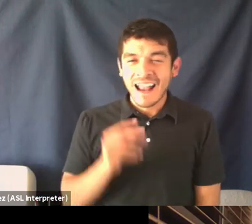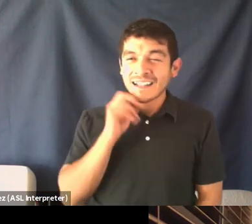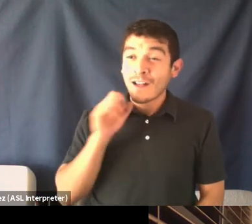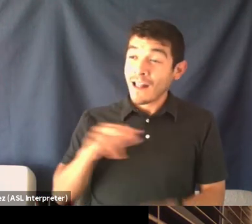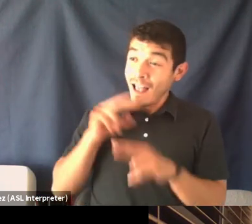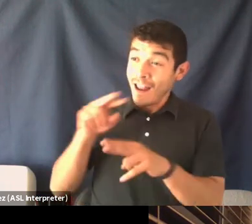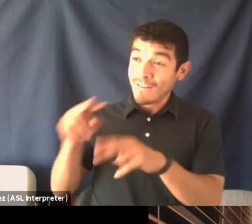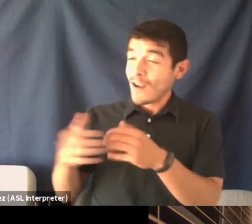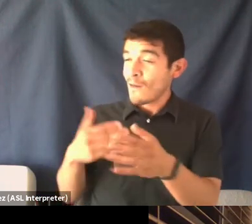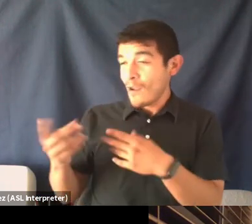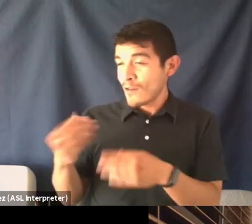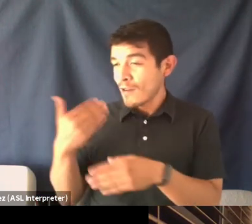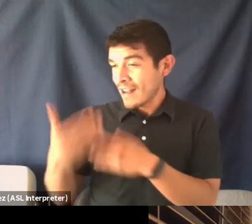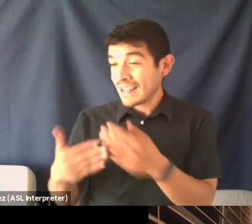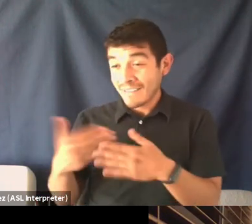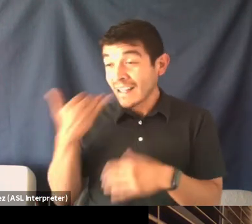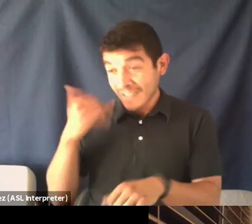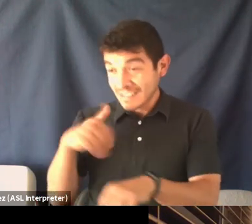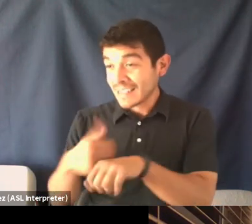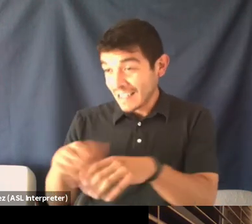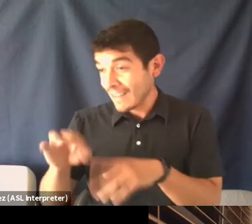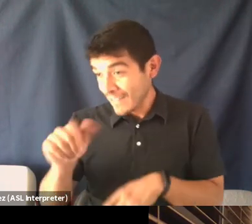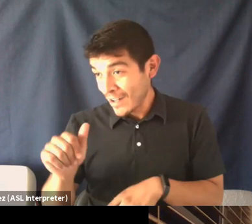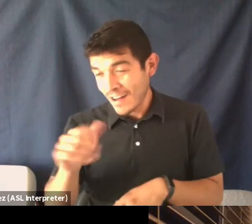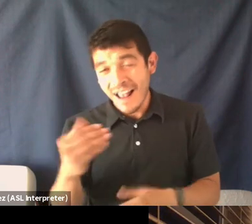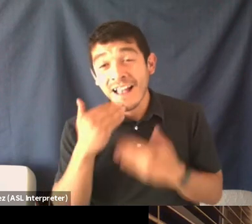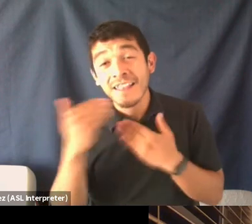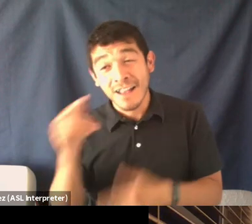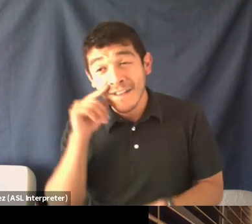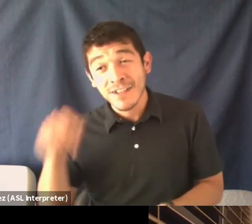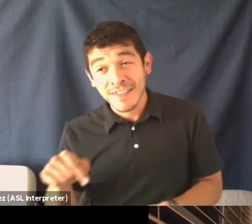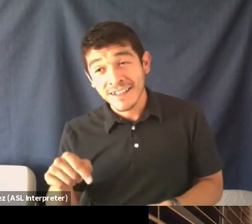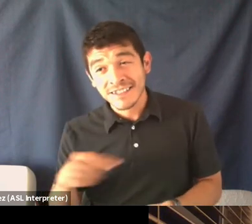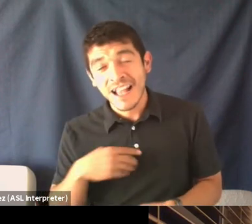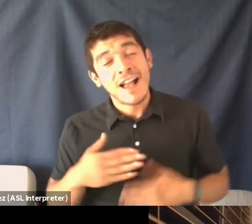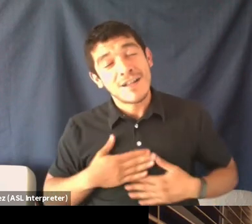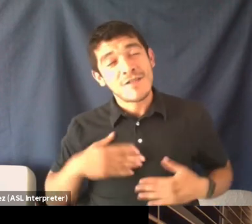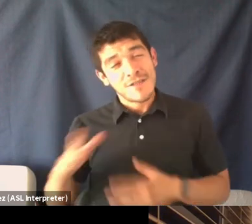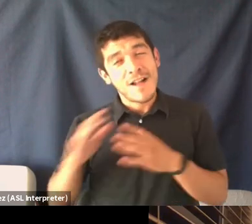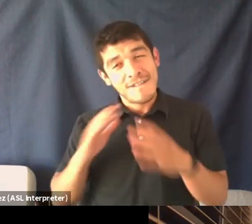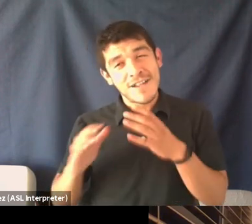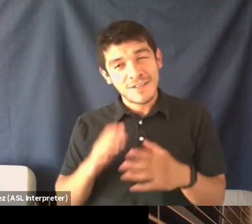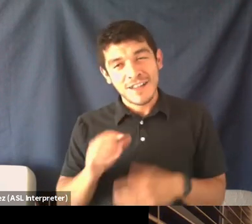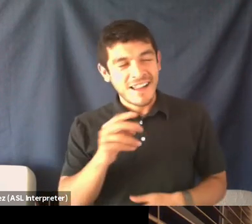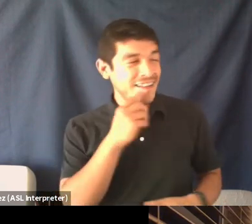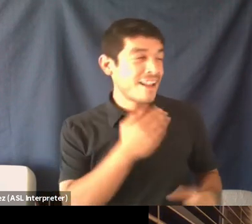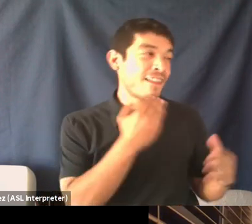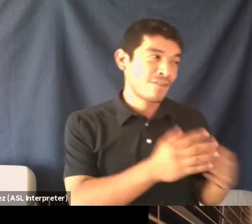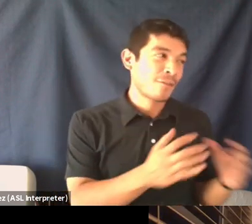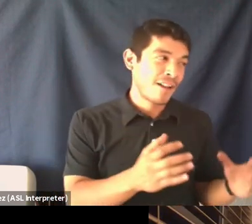even if it is set in Florida. And thank you for this, - Thank you-- I enjoyed our conversation. Such a pleasure to talk to you.